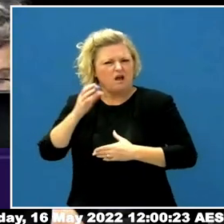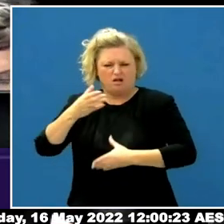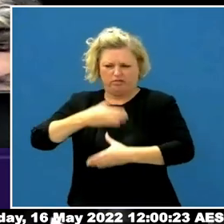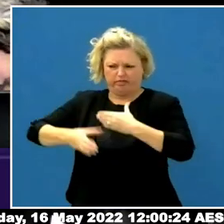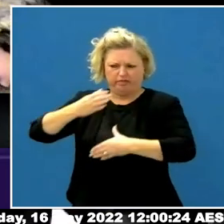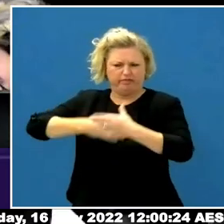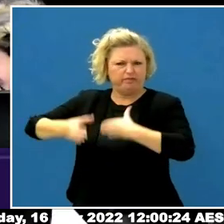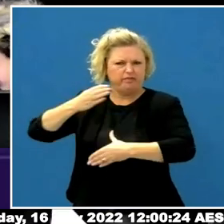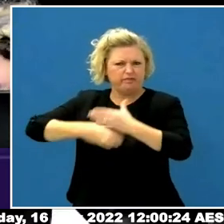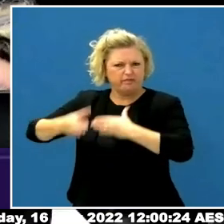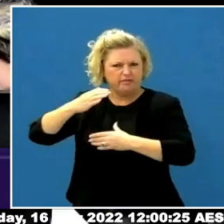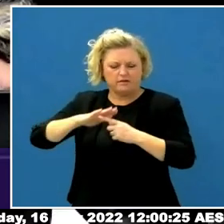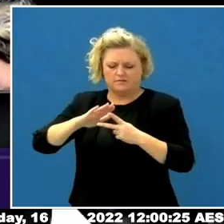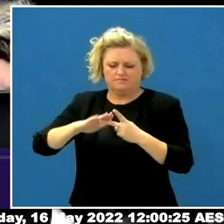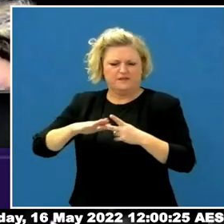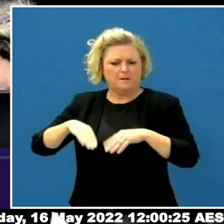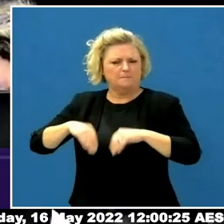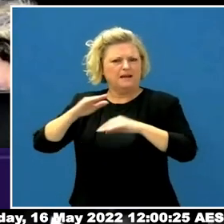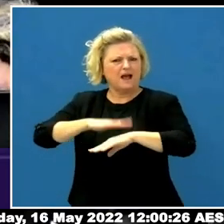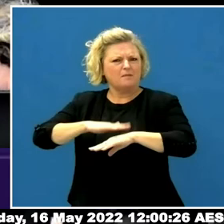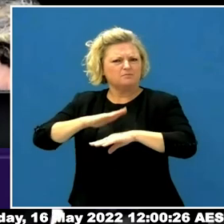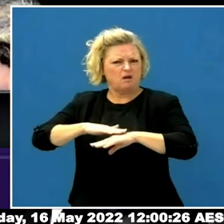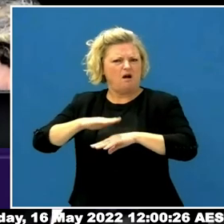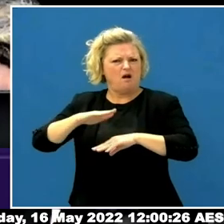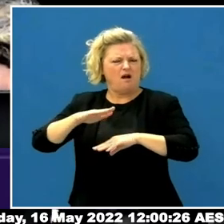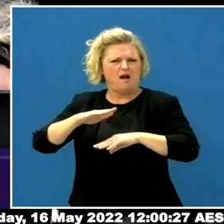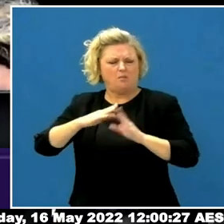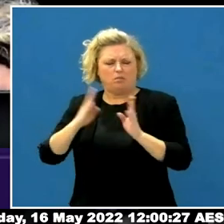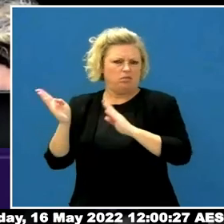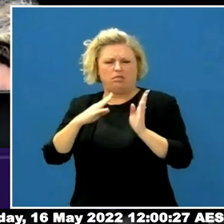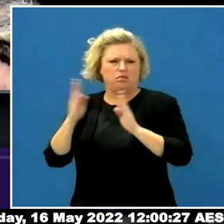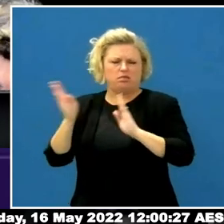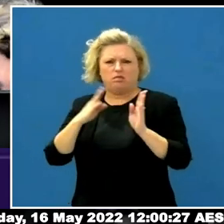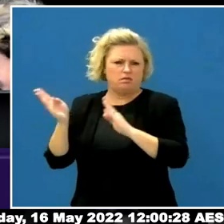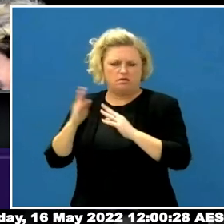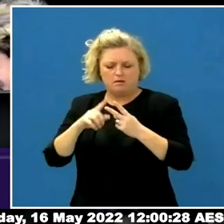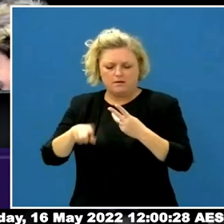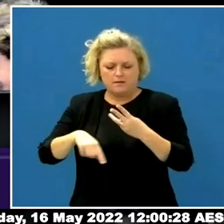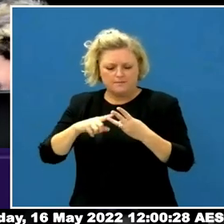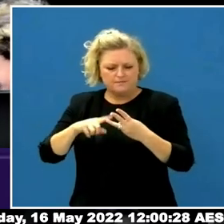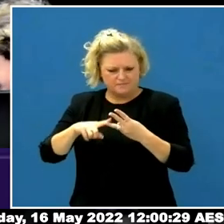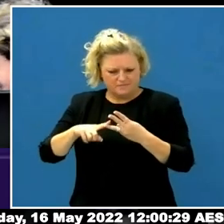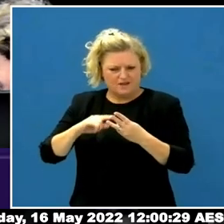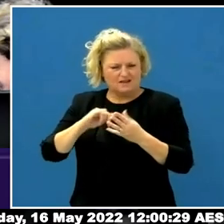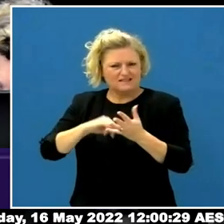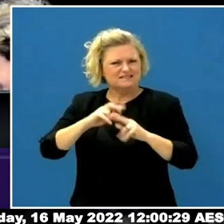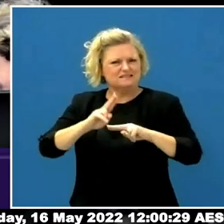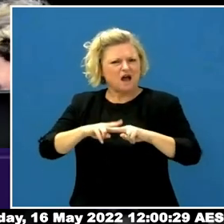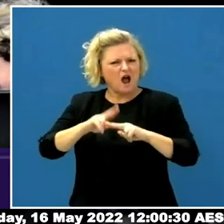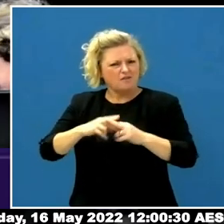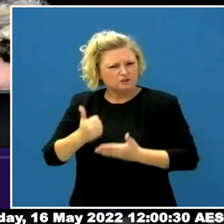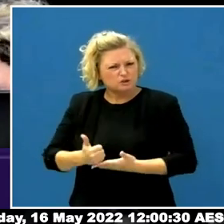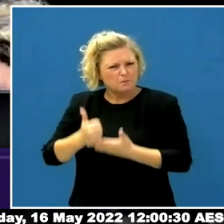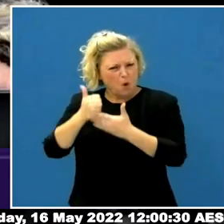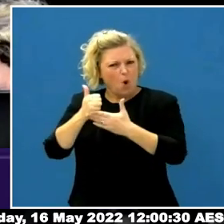Yes. Second, concern around staff ratios and support? Yes. MR FOGARTY: Because Jason started at one to three?